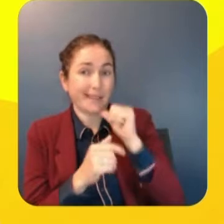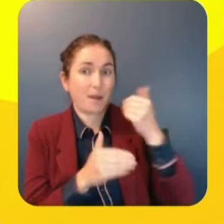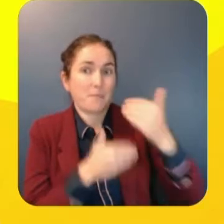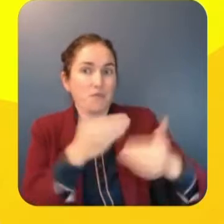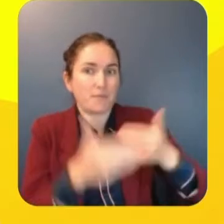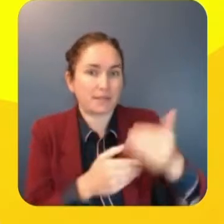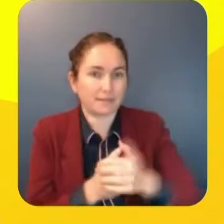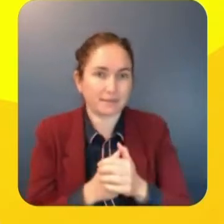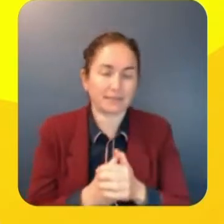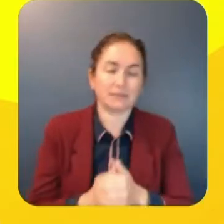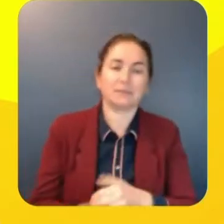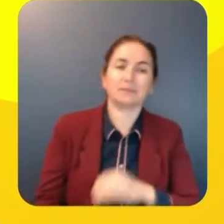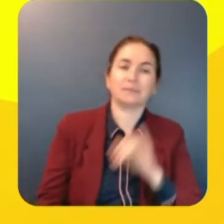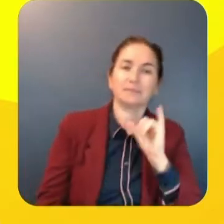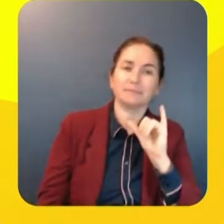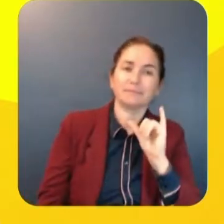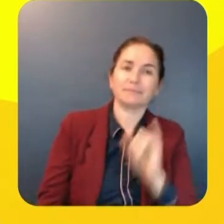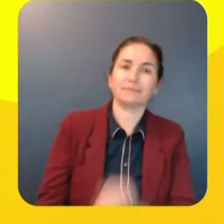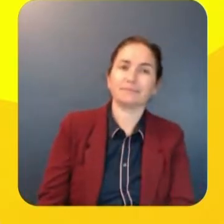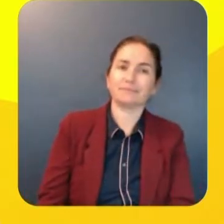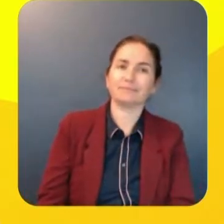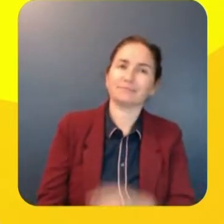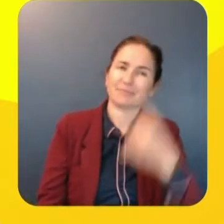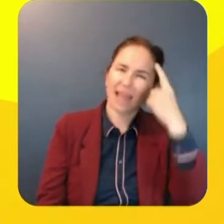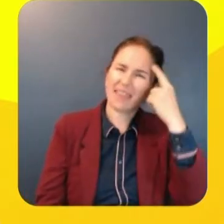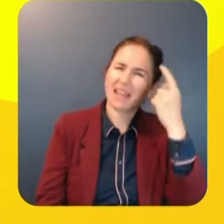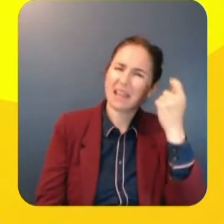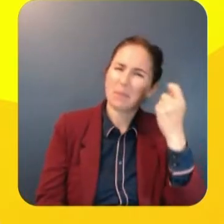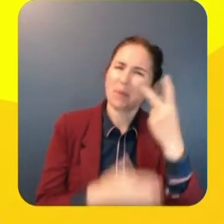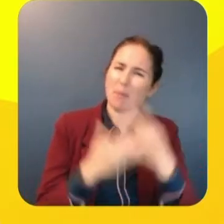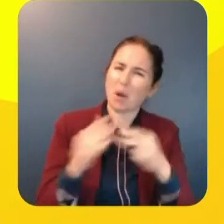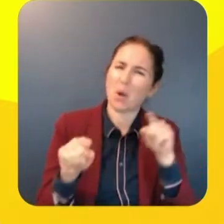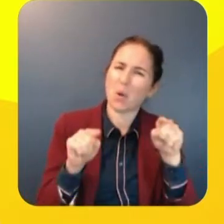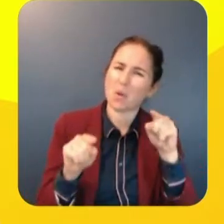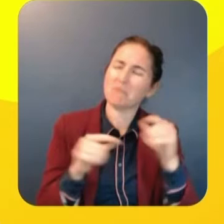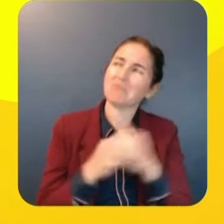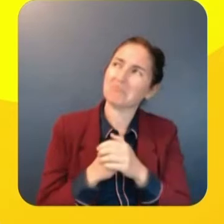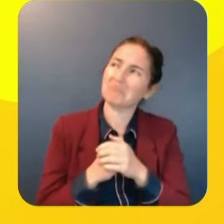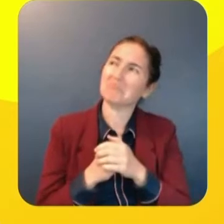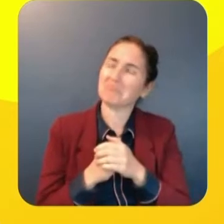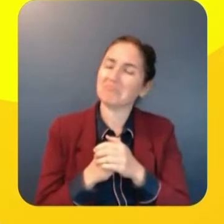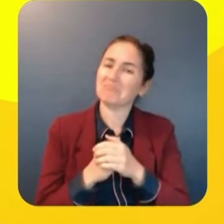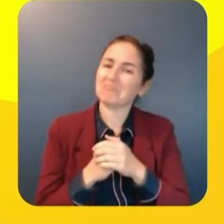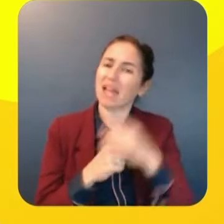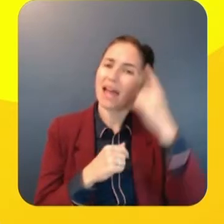So, I think it was a bit of both. I think there was the opportunity for people to move